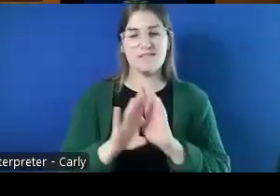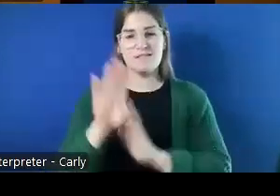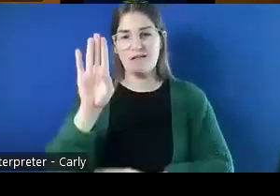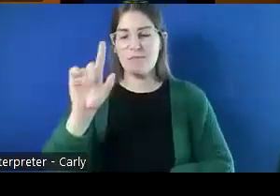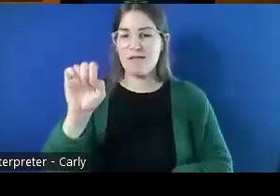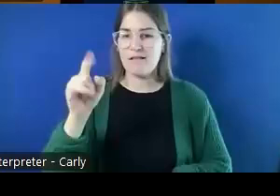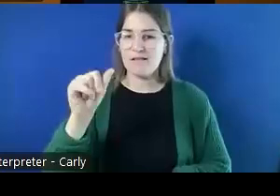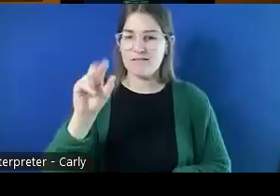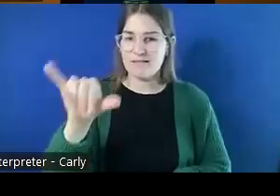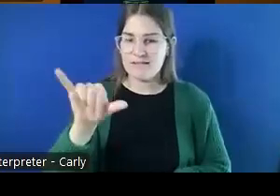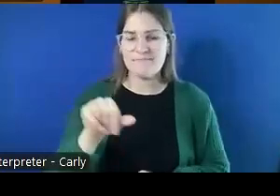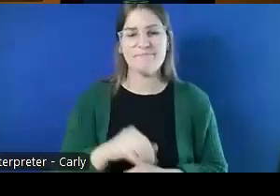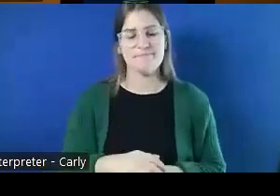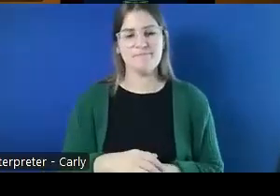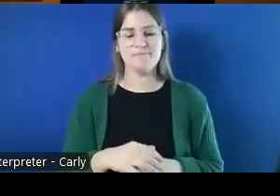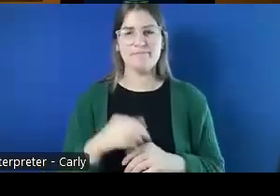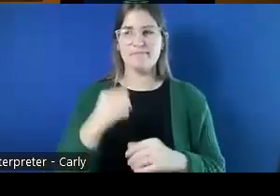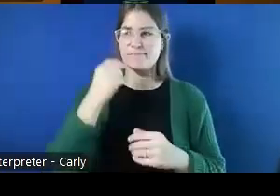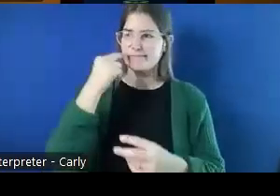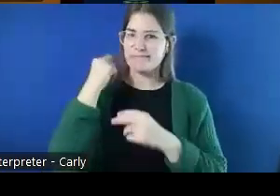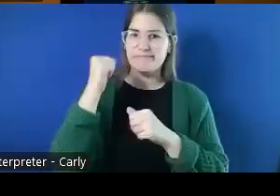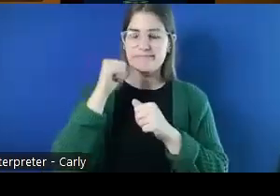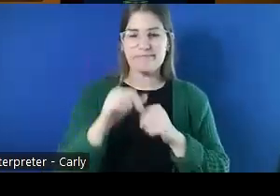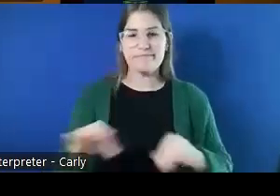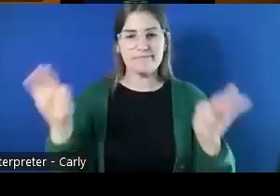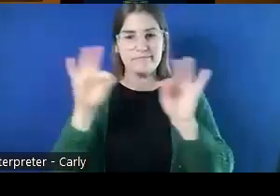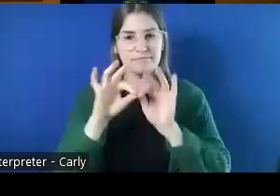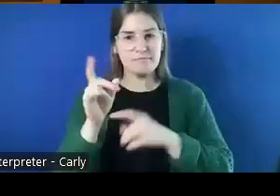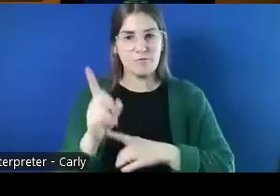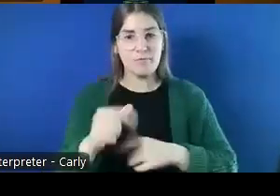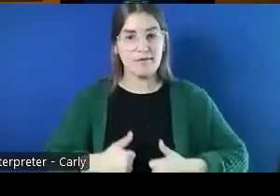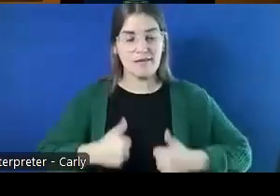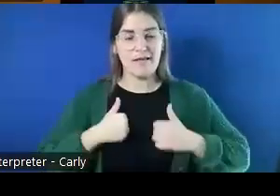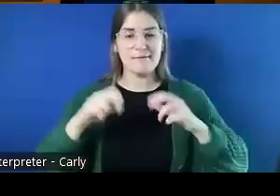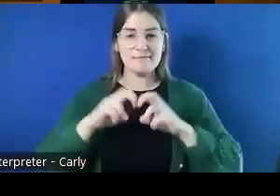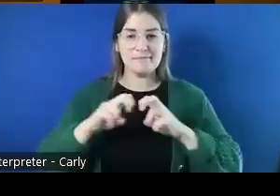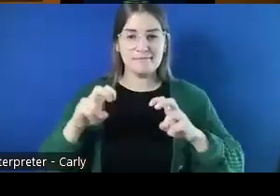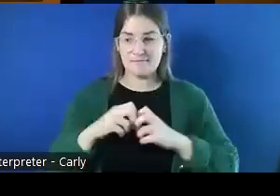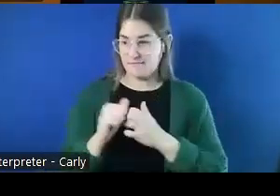understanding meaningful parts and being able to take out of that what it means for us today um so